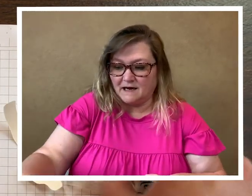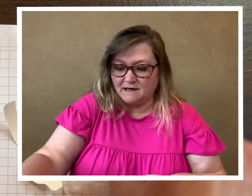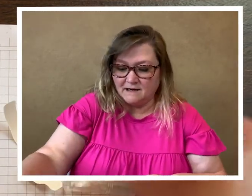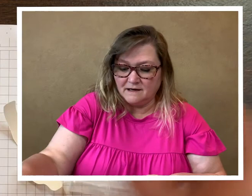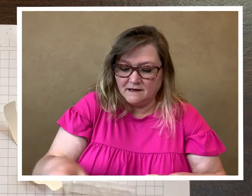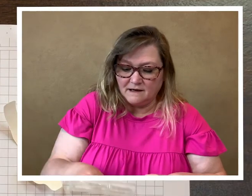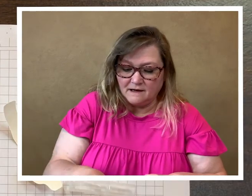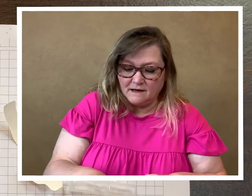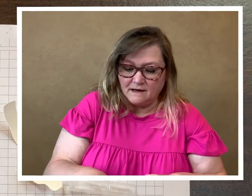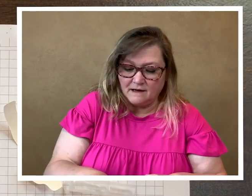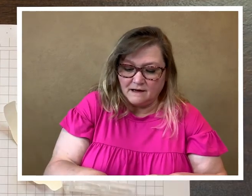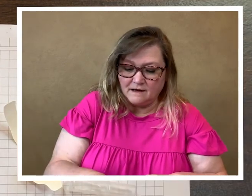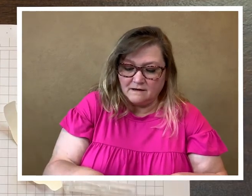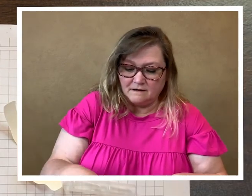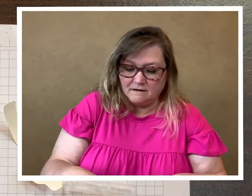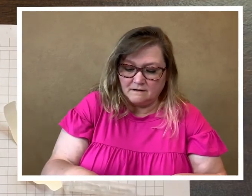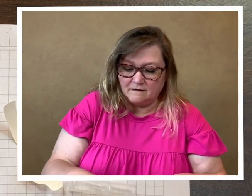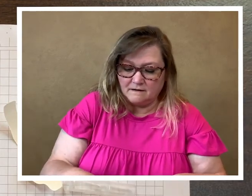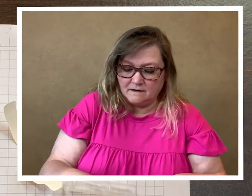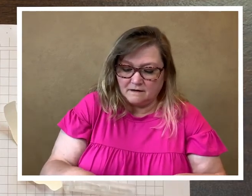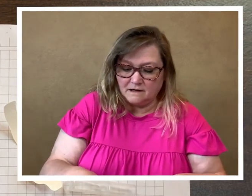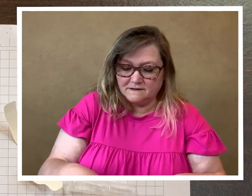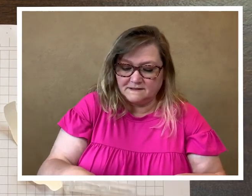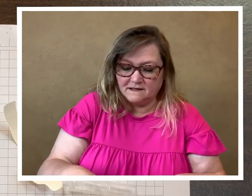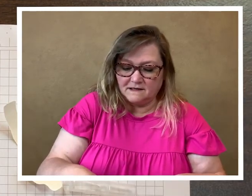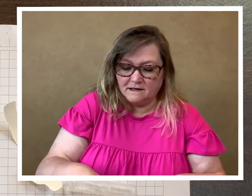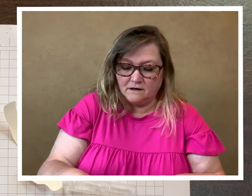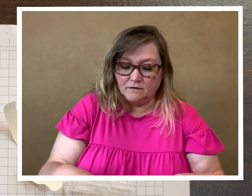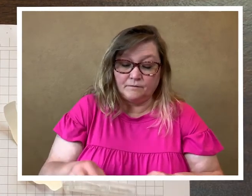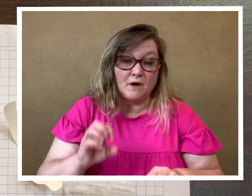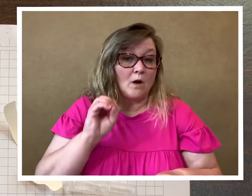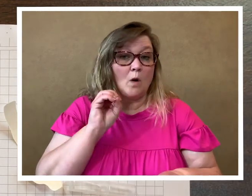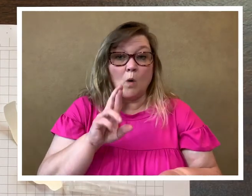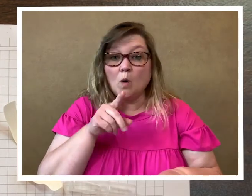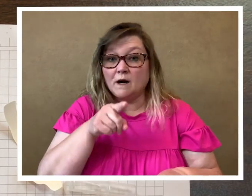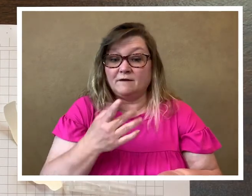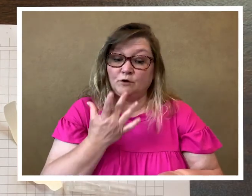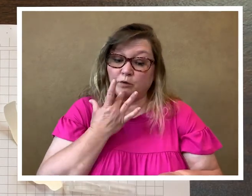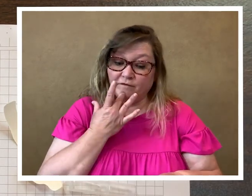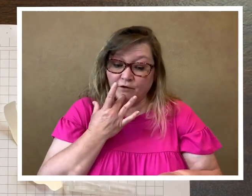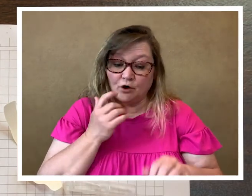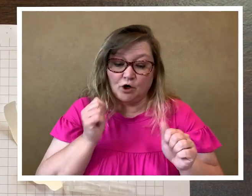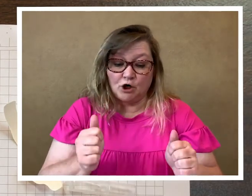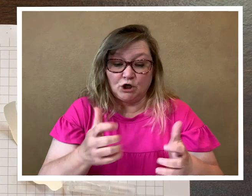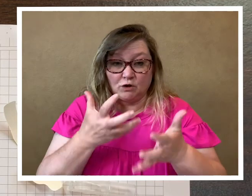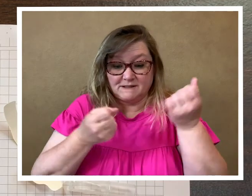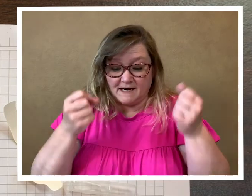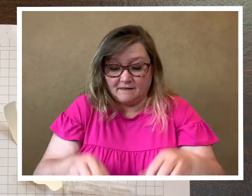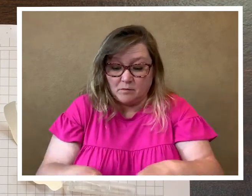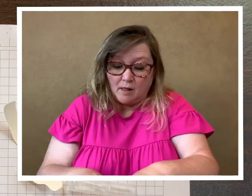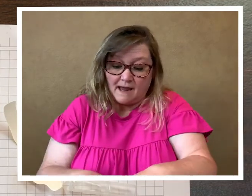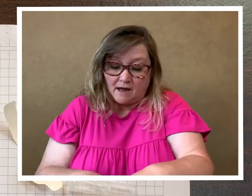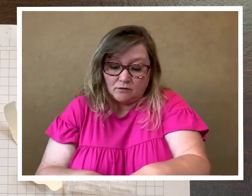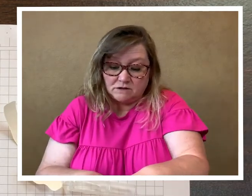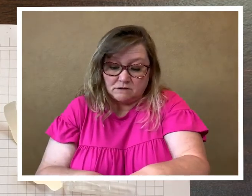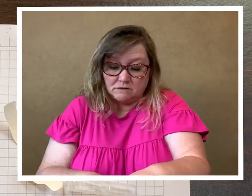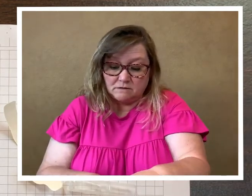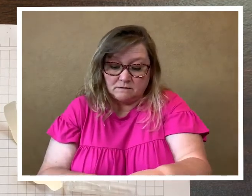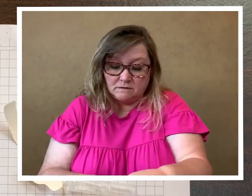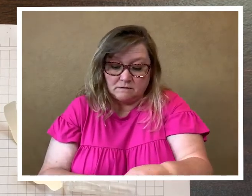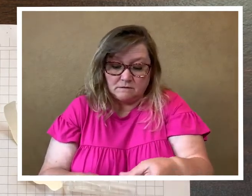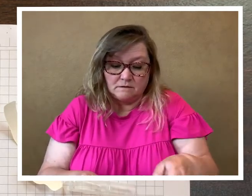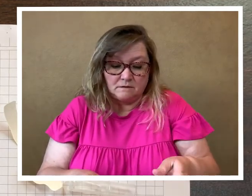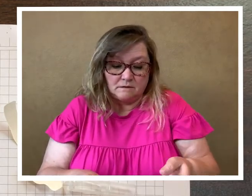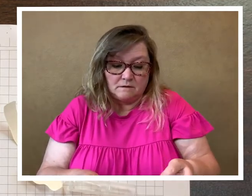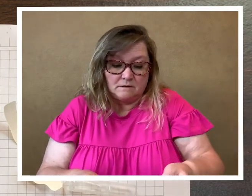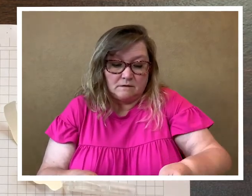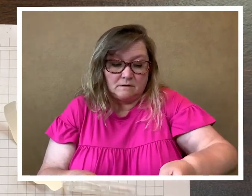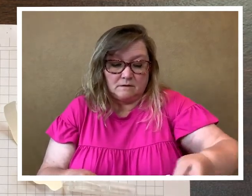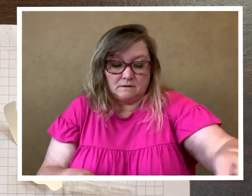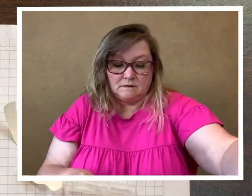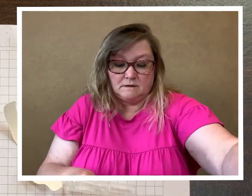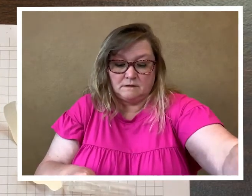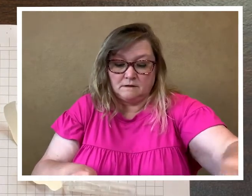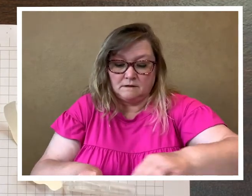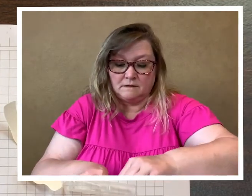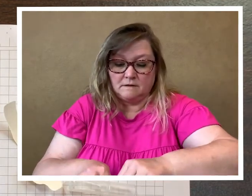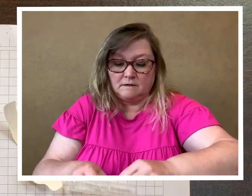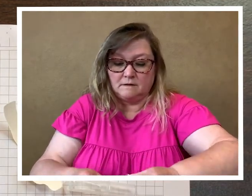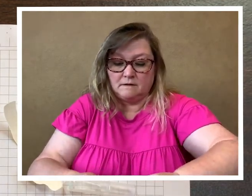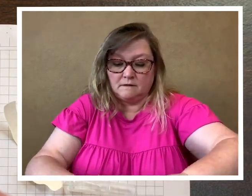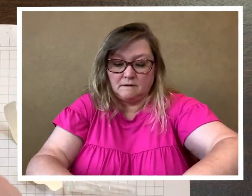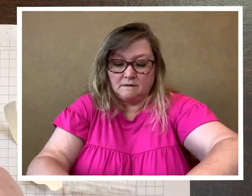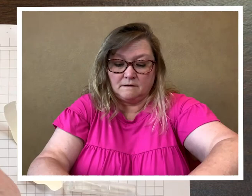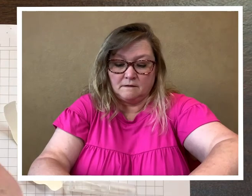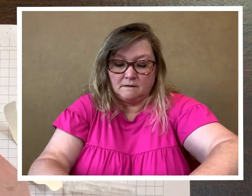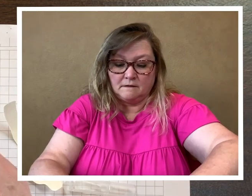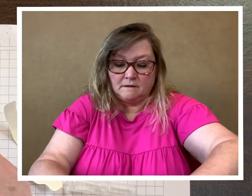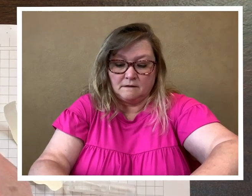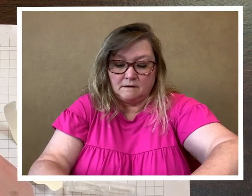and I'll stick it in here or if you prefer you could take them all out and